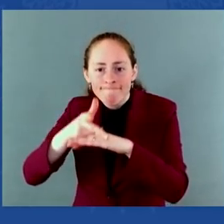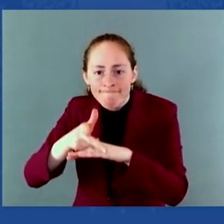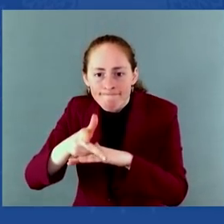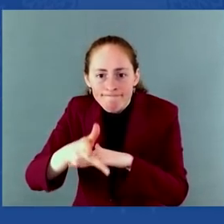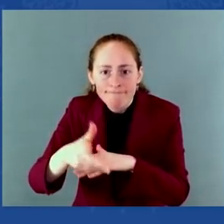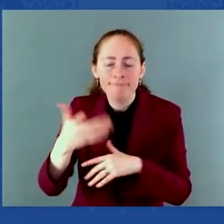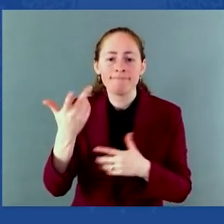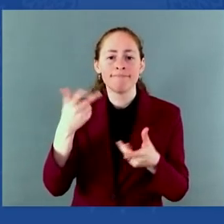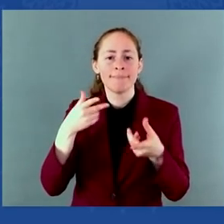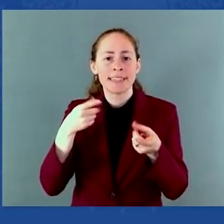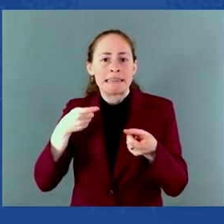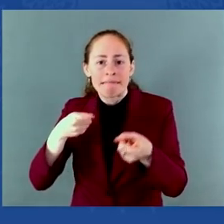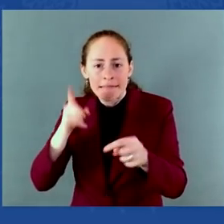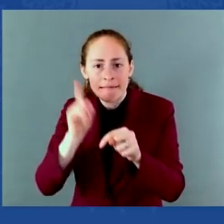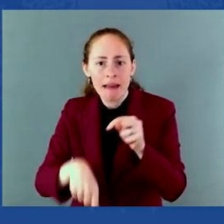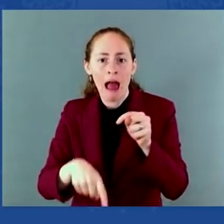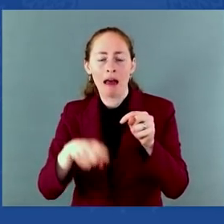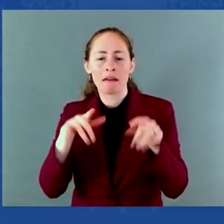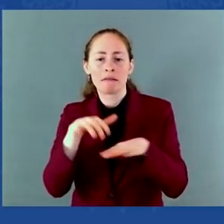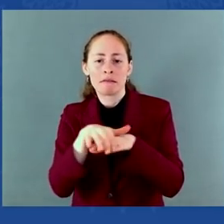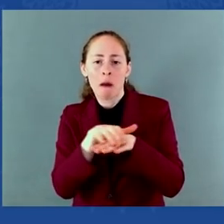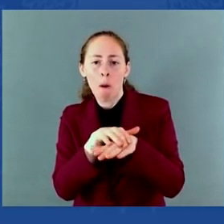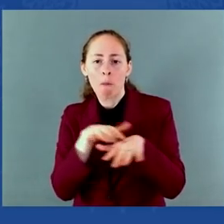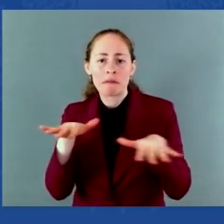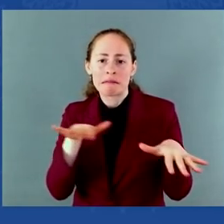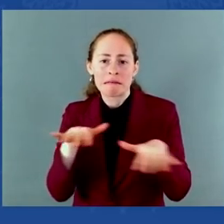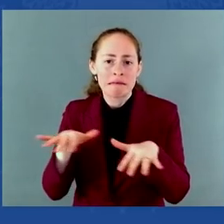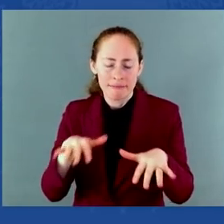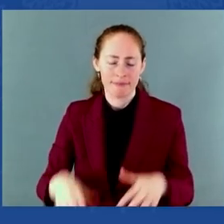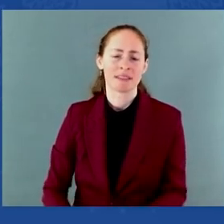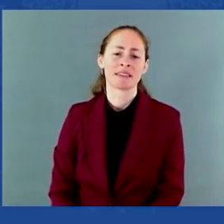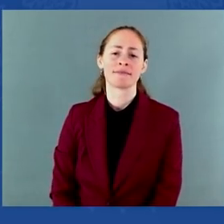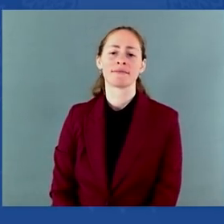And right now, there are 215 bridges in your state --